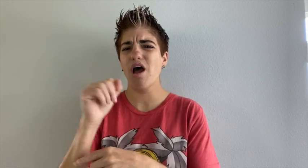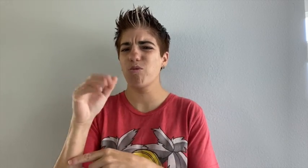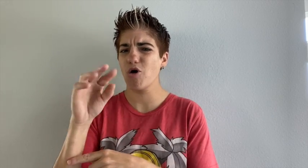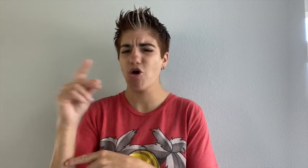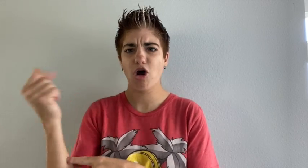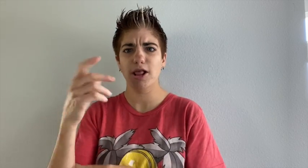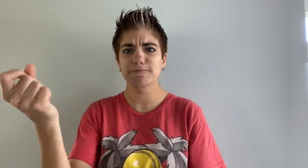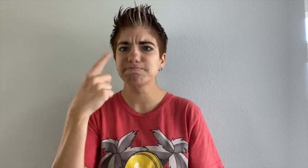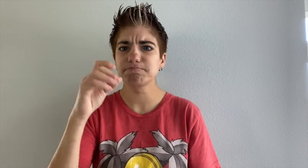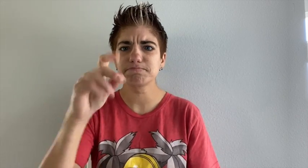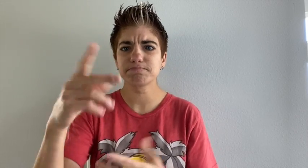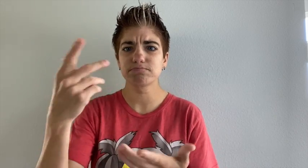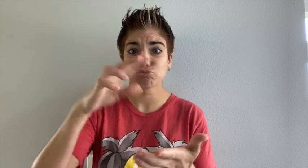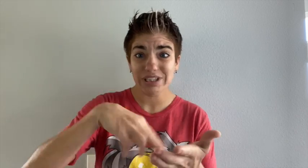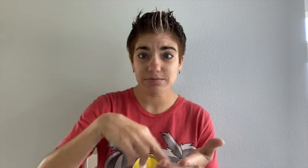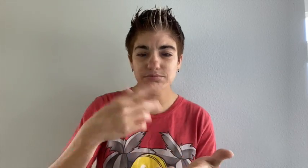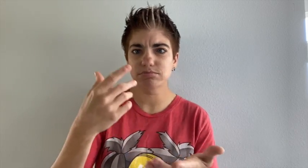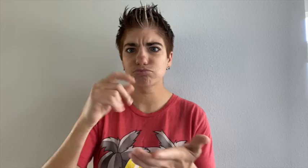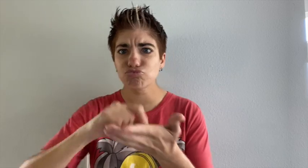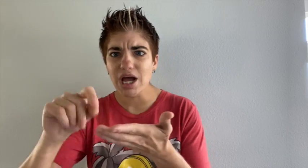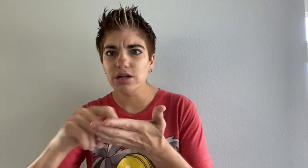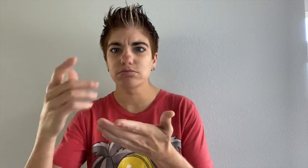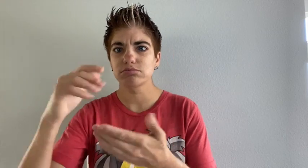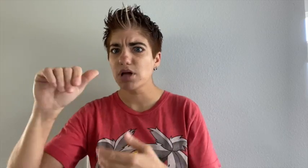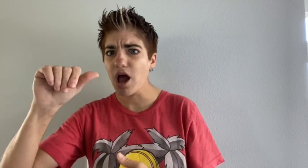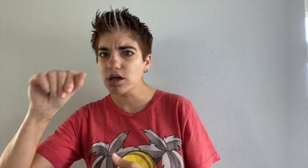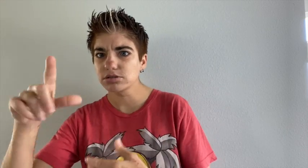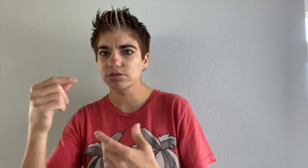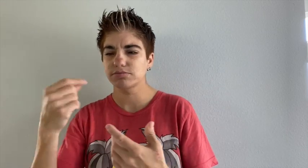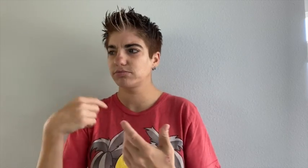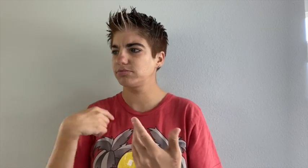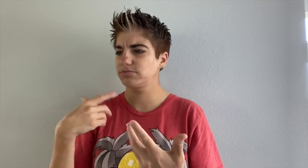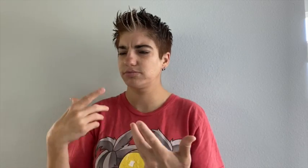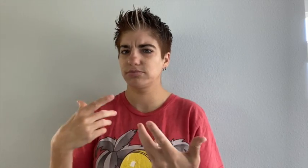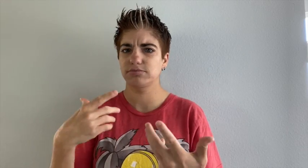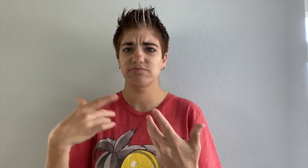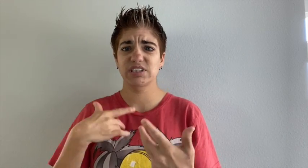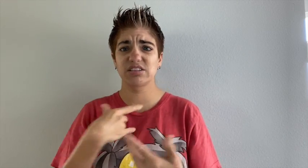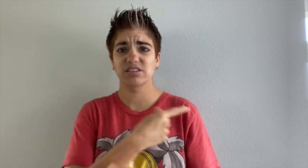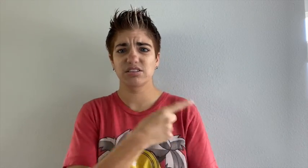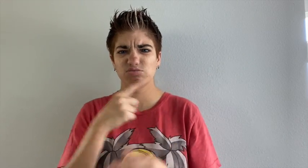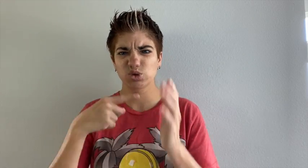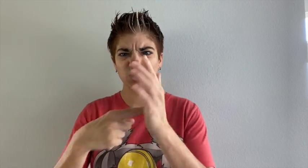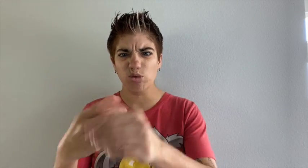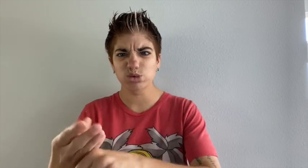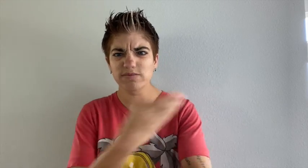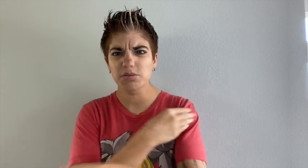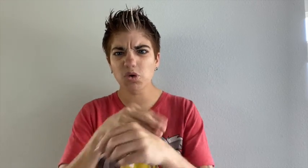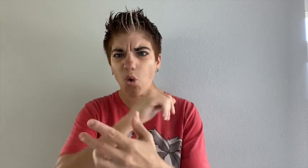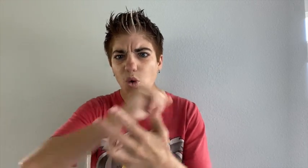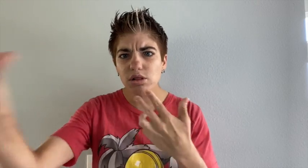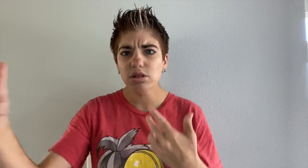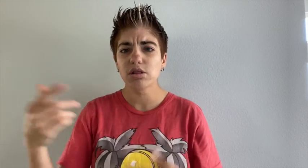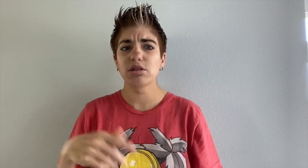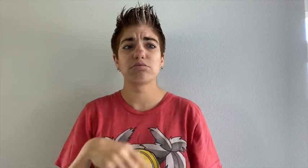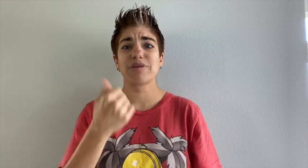reading, writing American Sign Language, this student has shown improvements in all areas and whenever they're producing a